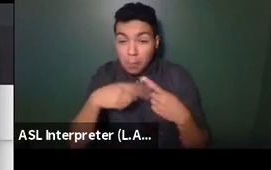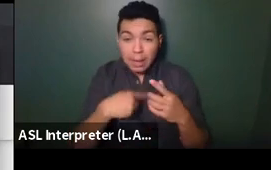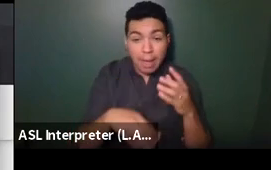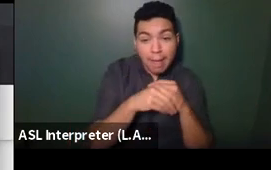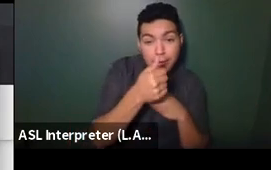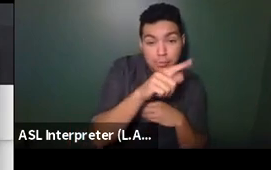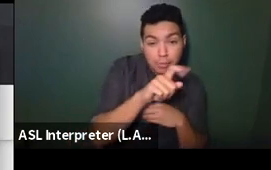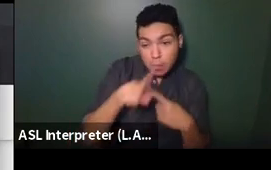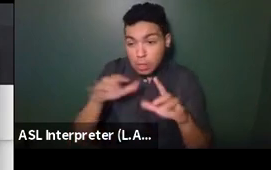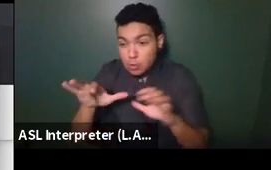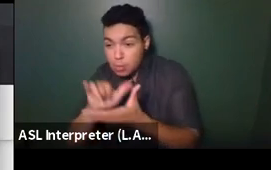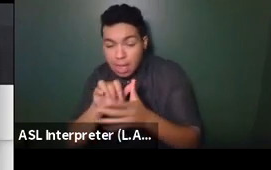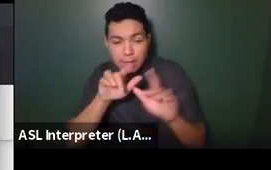Katherine Livick - ESD 112: So we're going to talk a little bit about